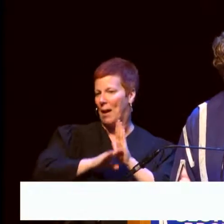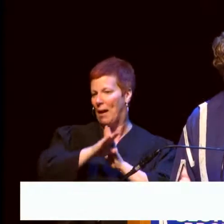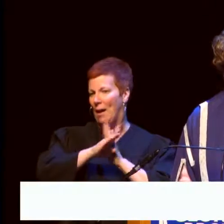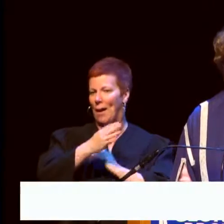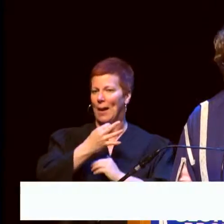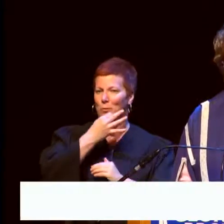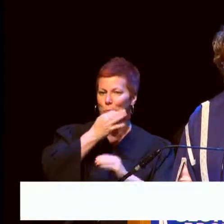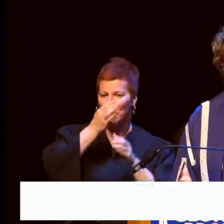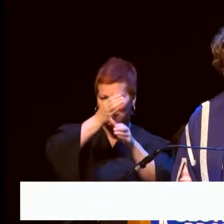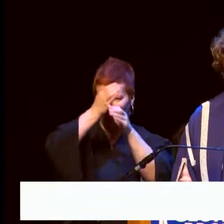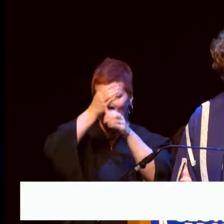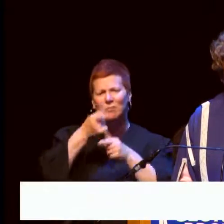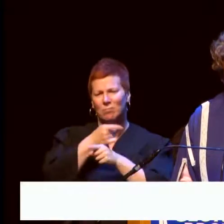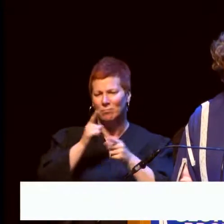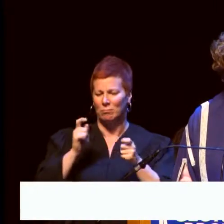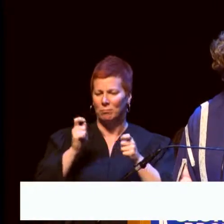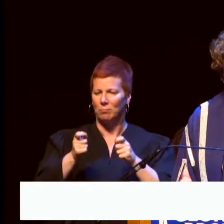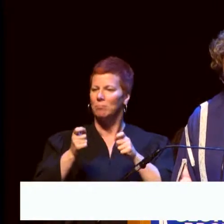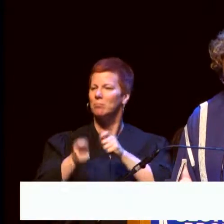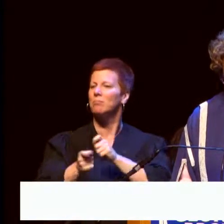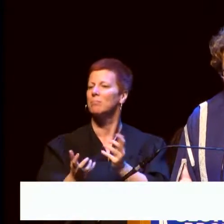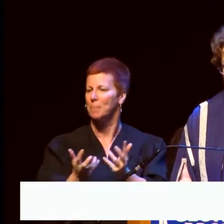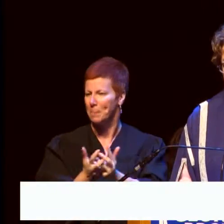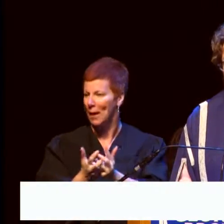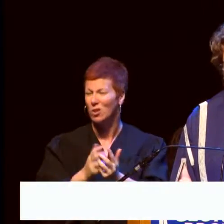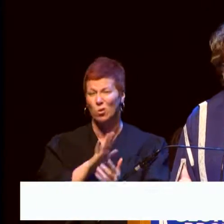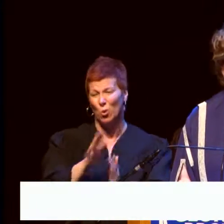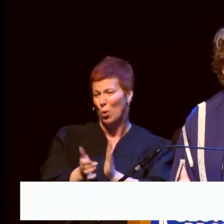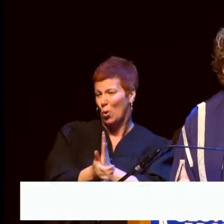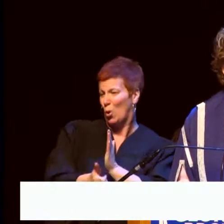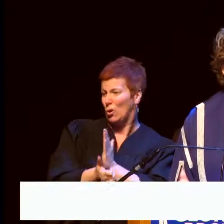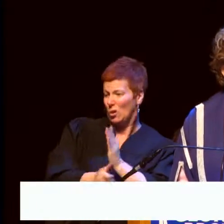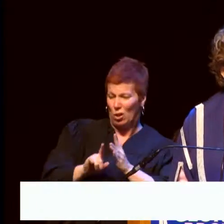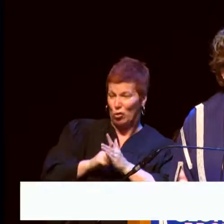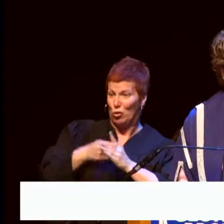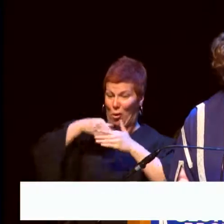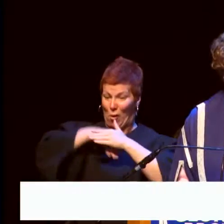YOU HAVE BEEN BUILDING THESE SKILLS DURING YOUR ENTIRE ACADEMIC CAREER AT GEORGE BROWN,